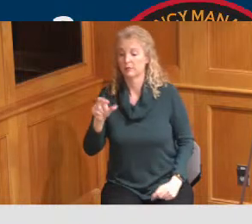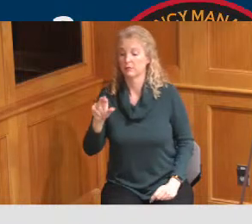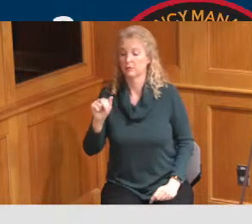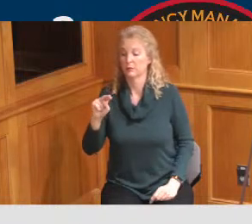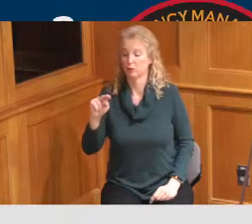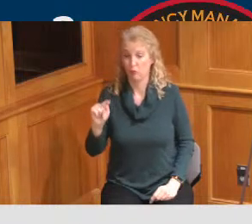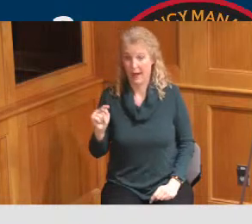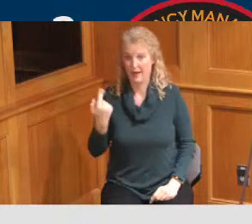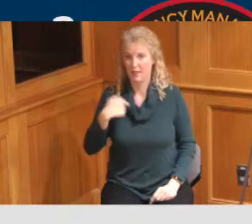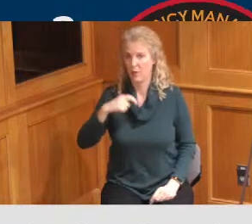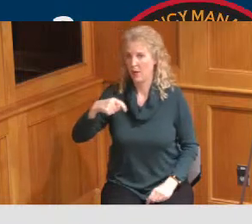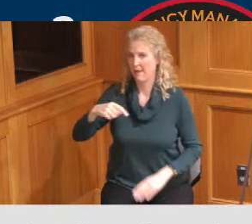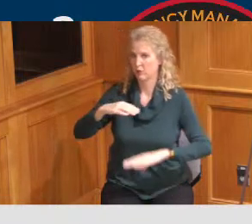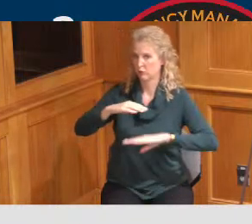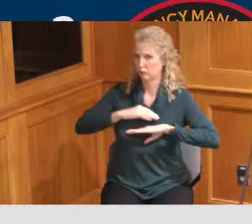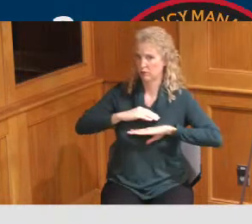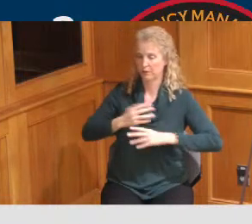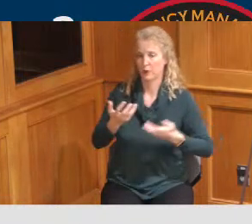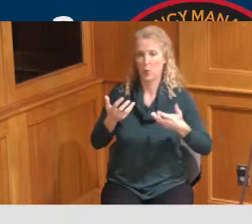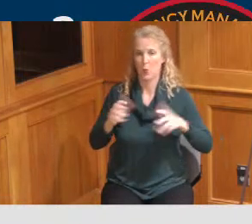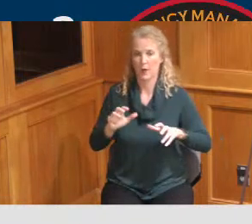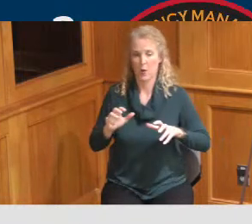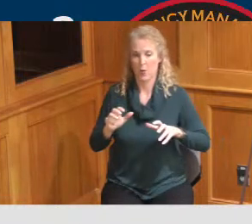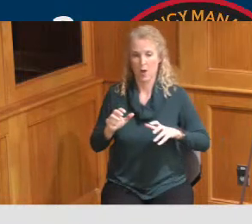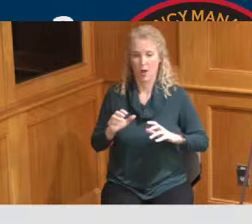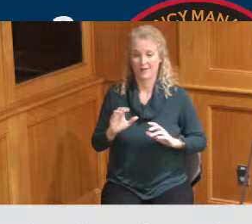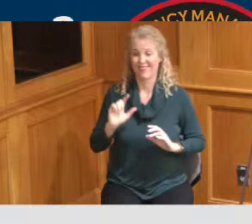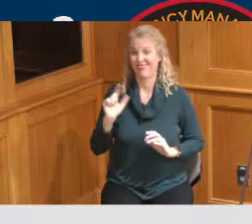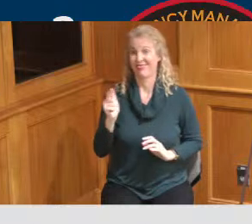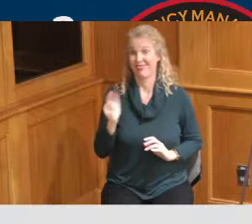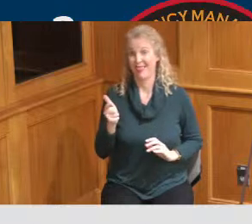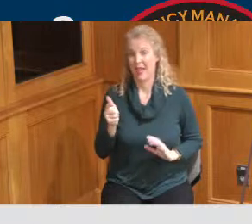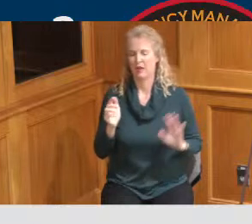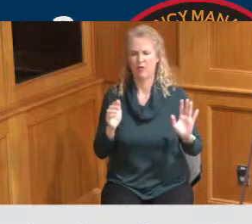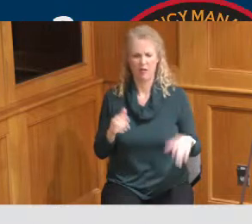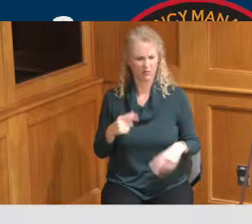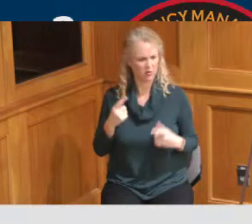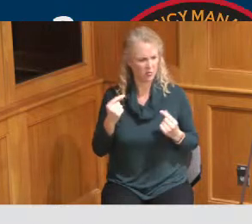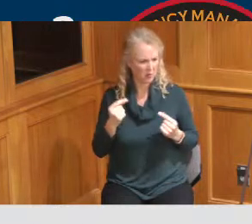we don't have to go looking for that we've already integrated that into our plannings and procedures